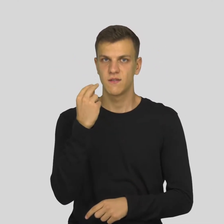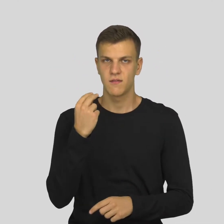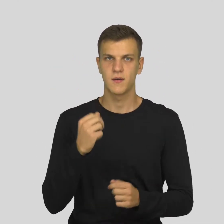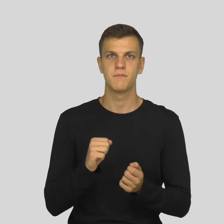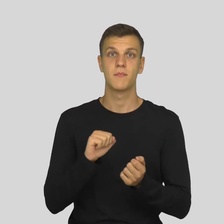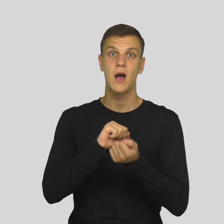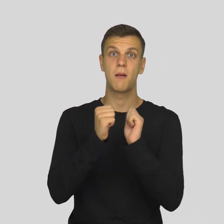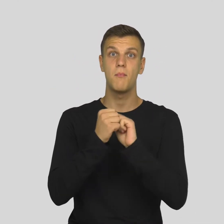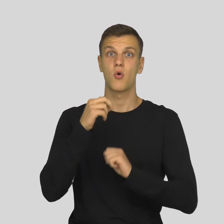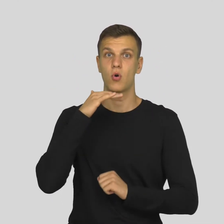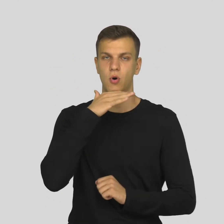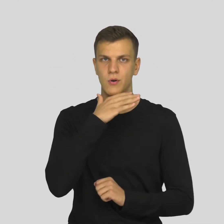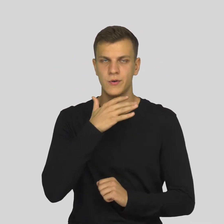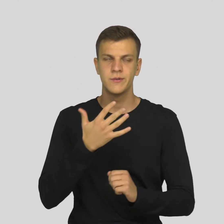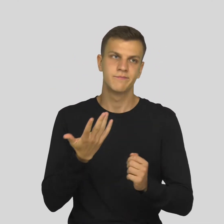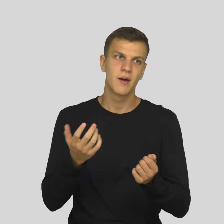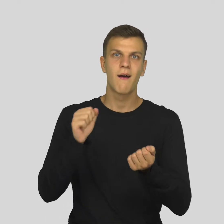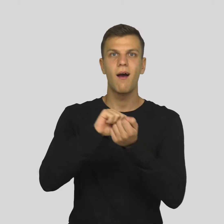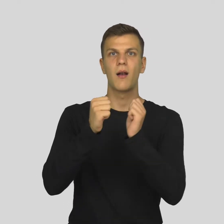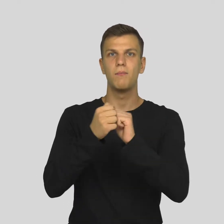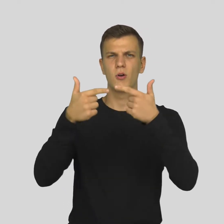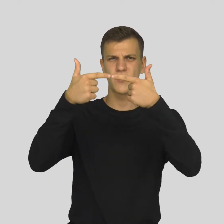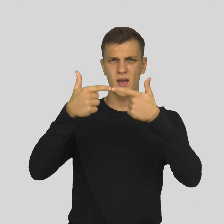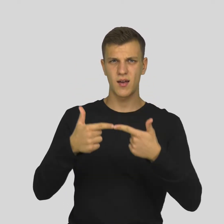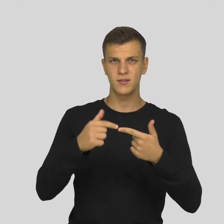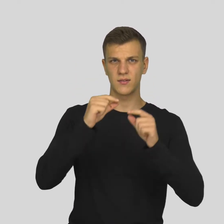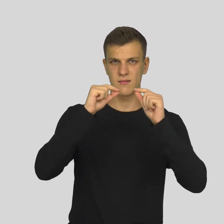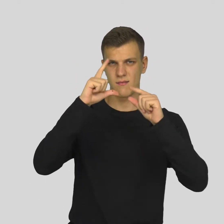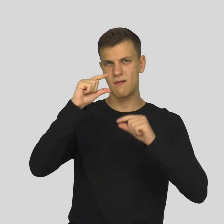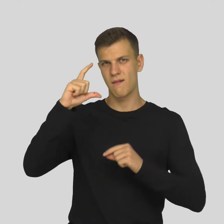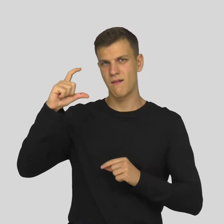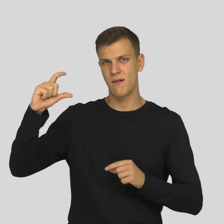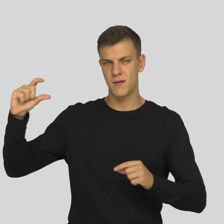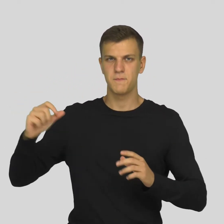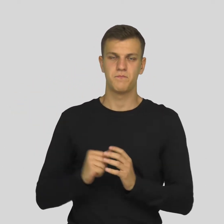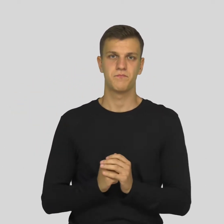audio-visual materials, contrast selection methods on a webpage, text resizing options.